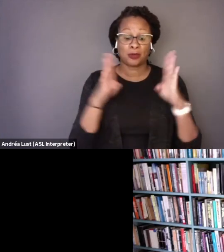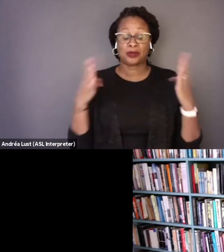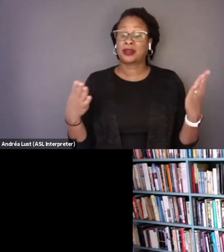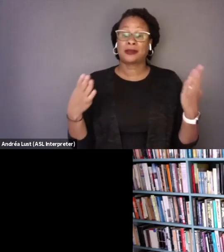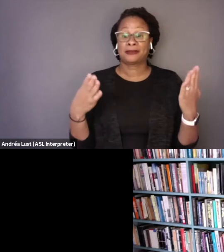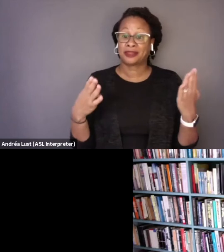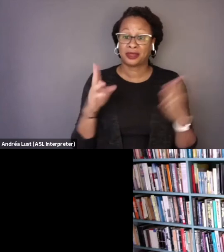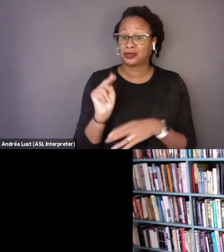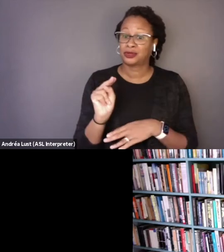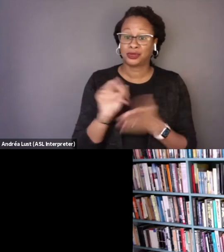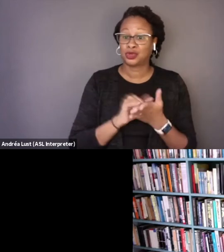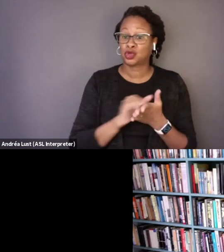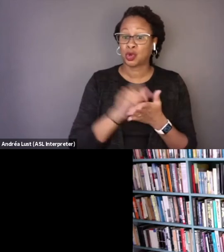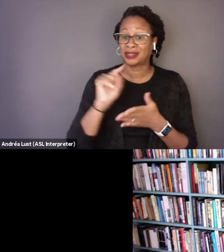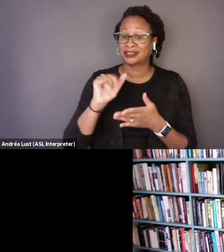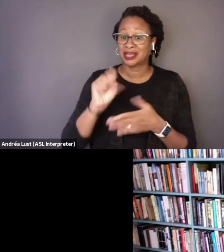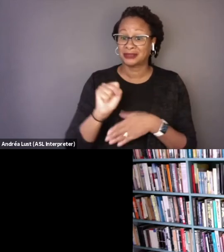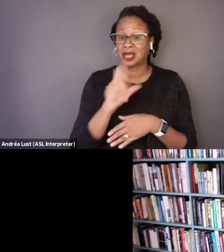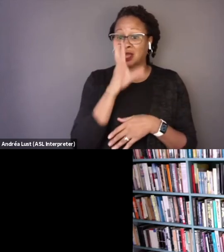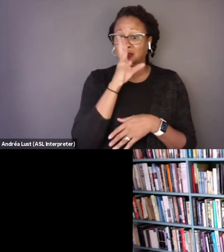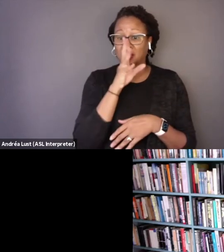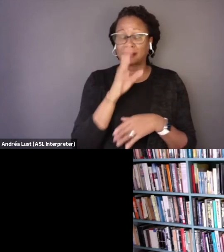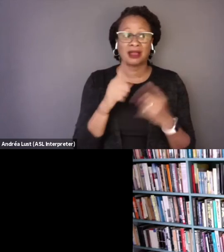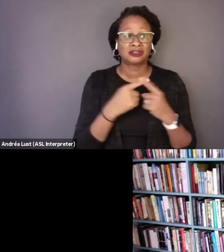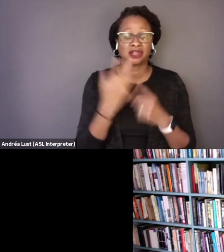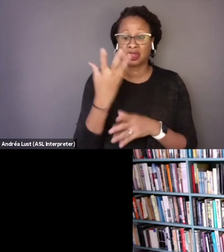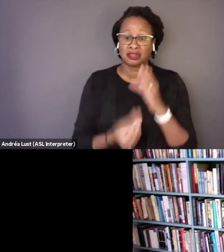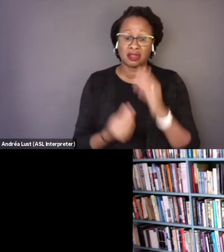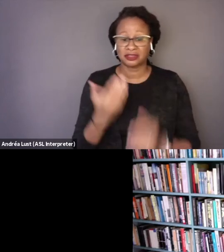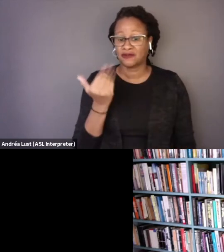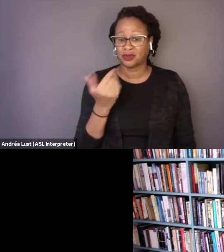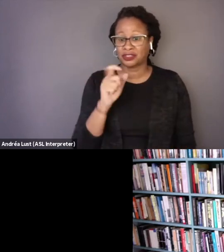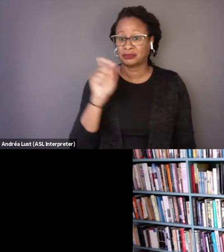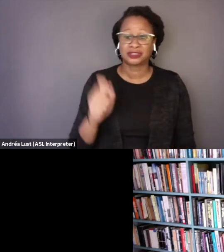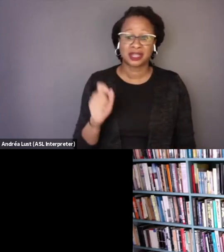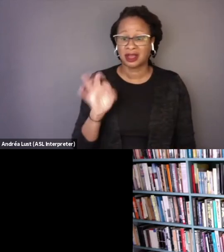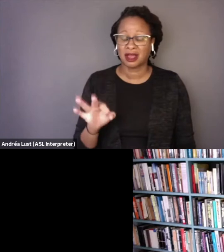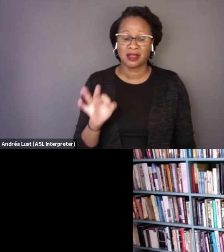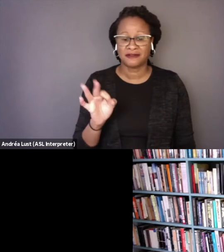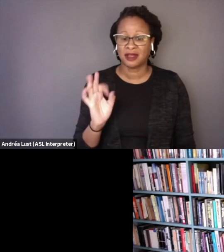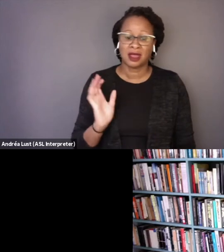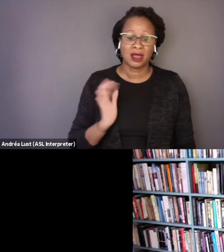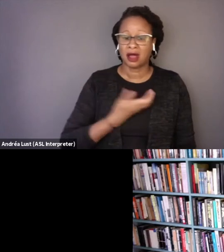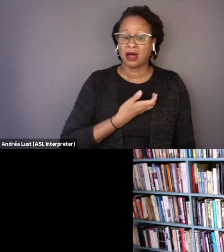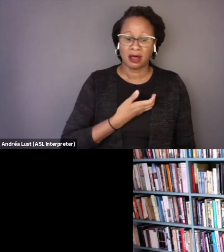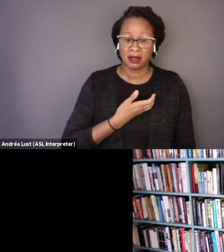which was talking about the loss of 14% of our coral reefs which are so important to maintaining so many species